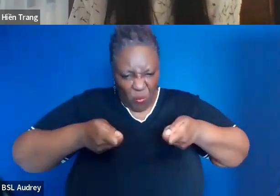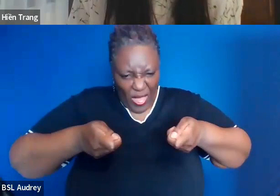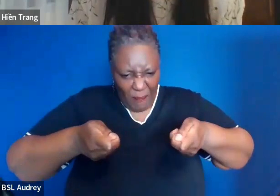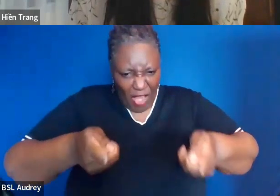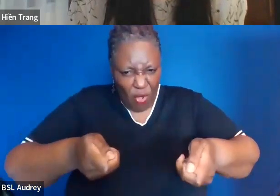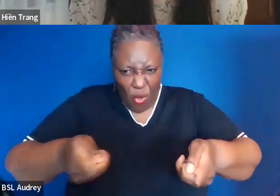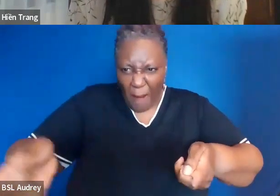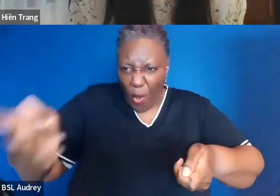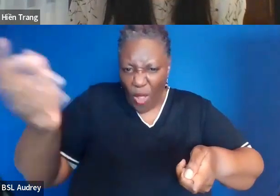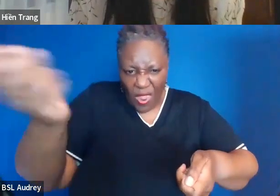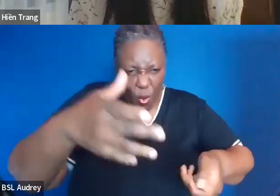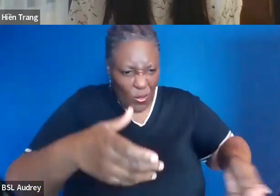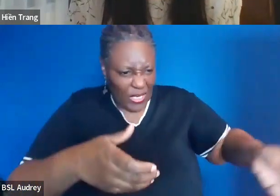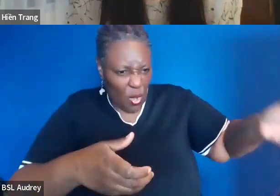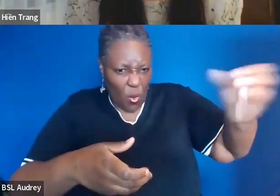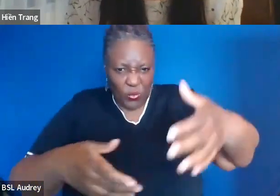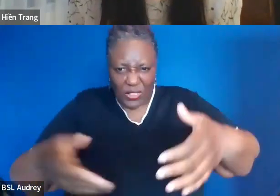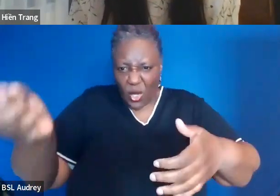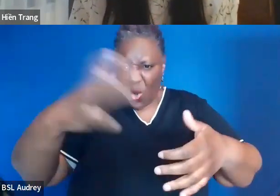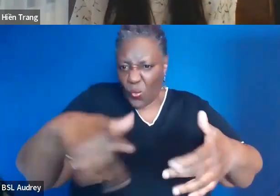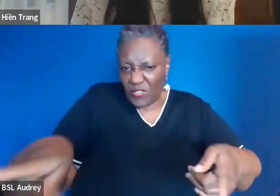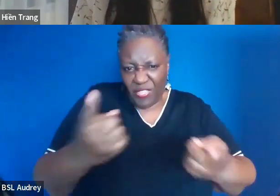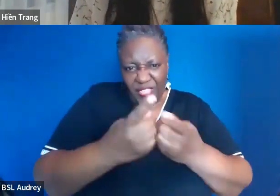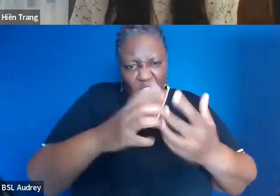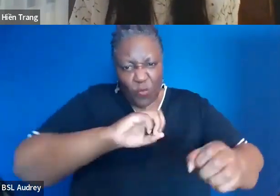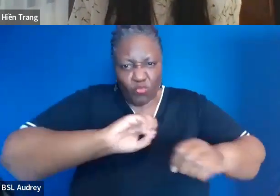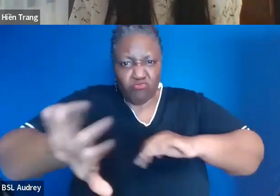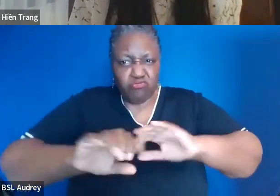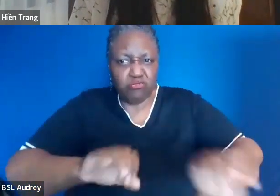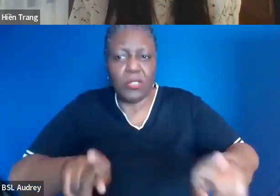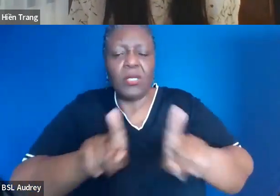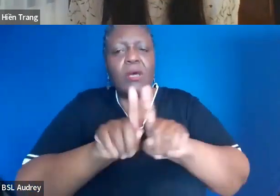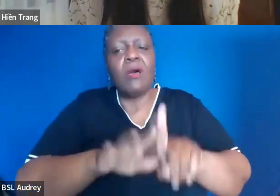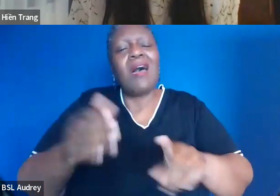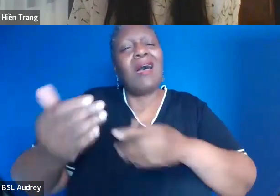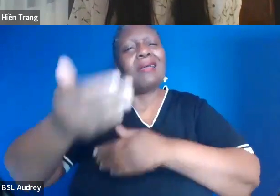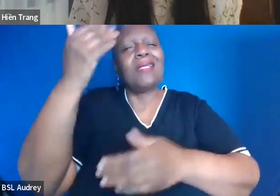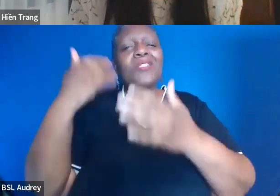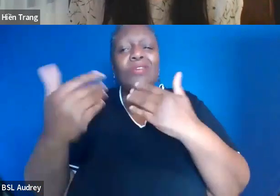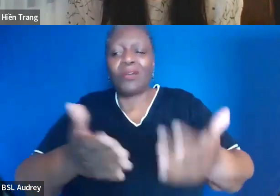loading the remains for disposal. A history of amour vanished overnight